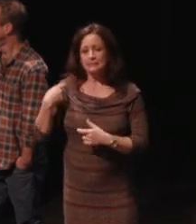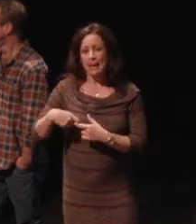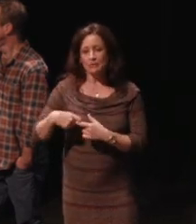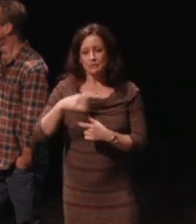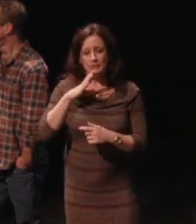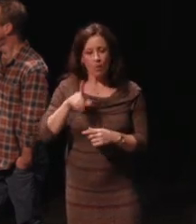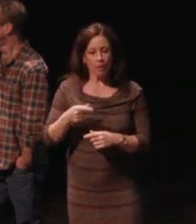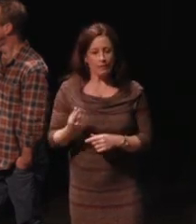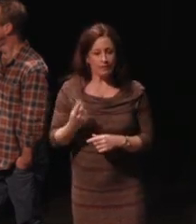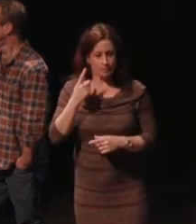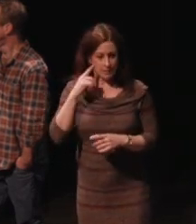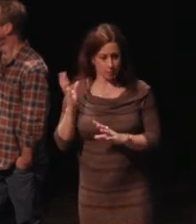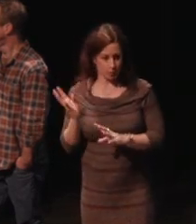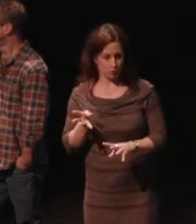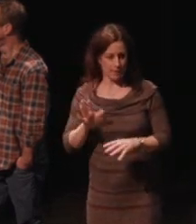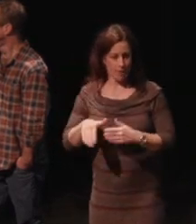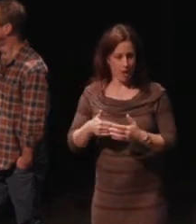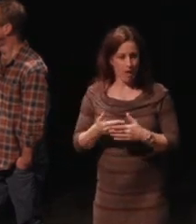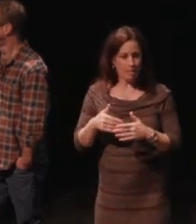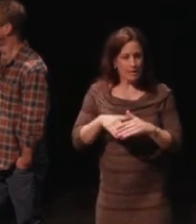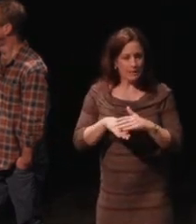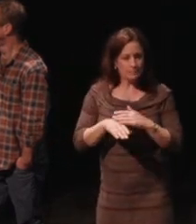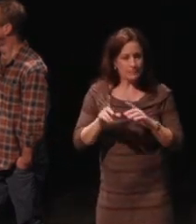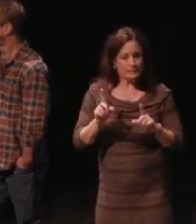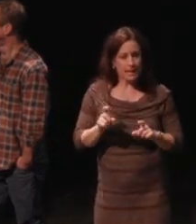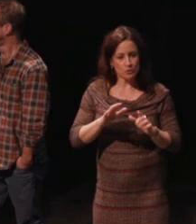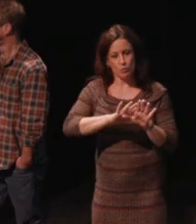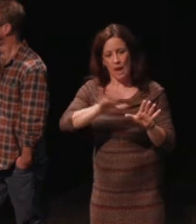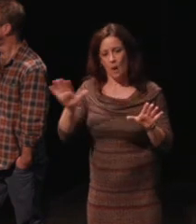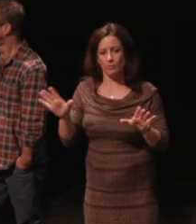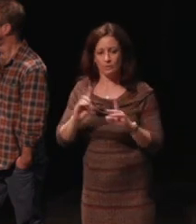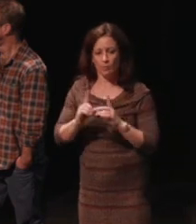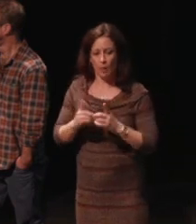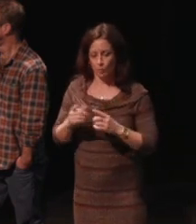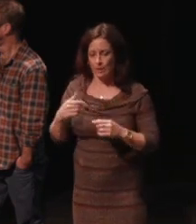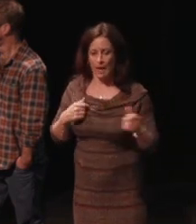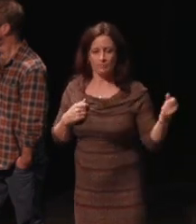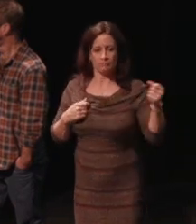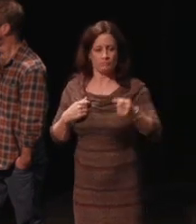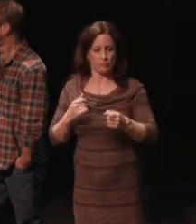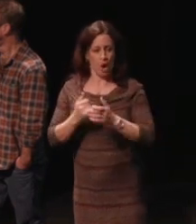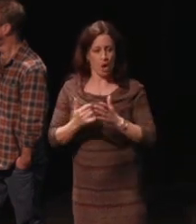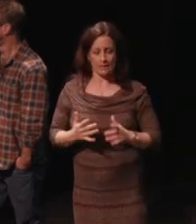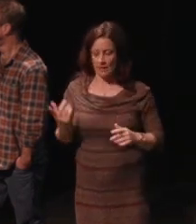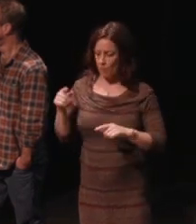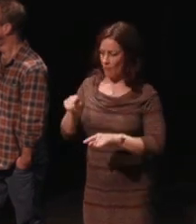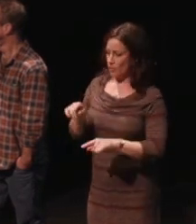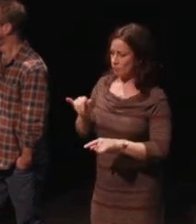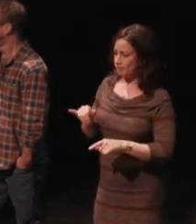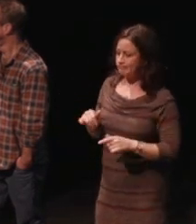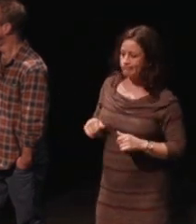And because we stream all of the accessibility tests throughout the department, we had an artist that came over, and wasn't really engaged in accessibility,